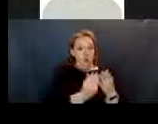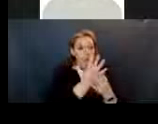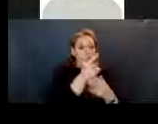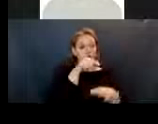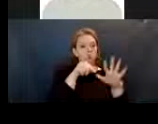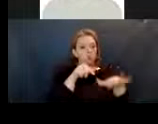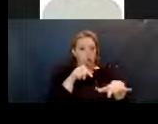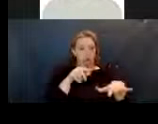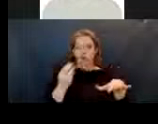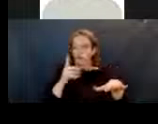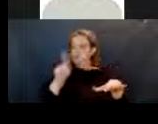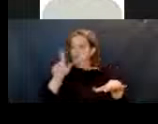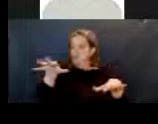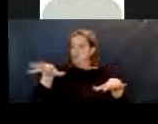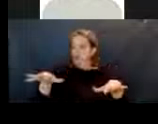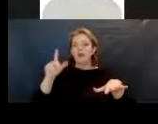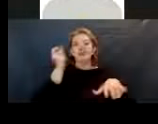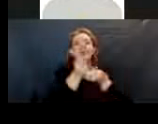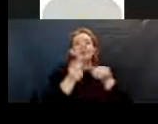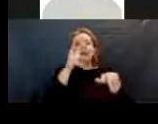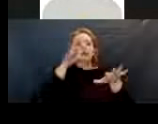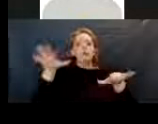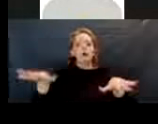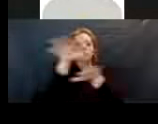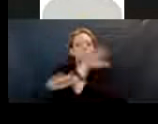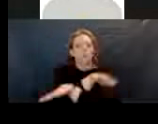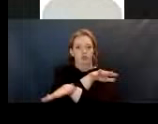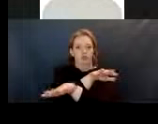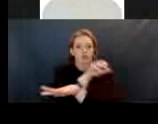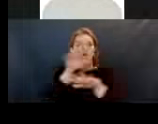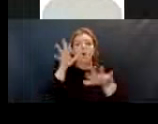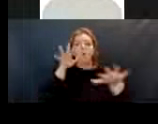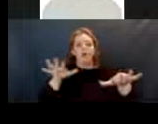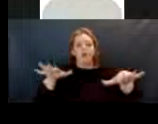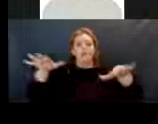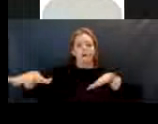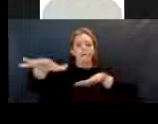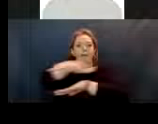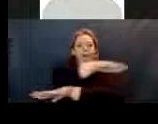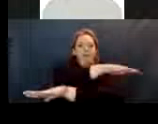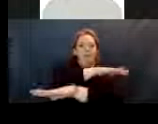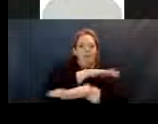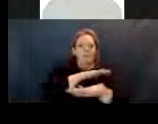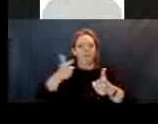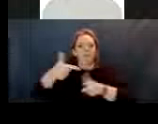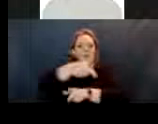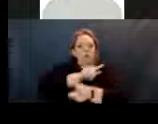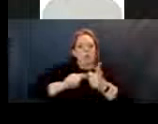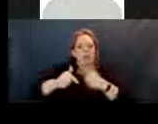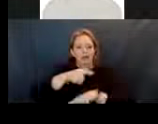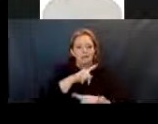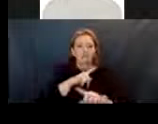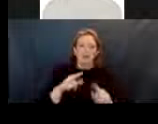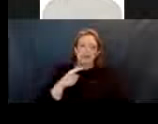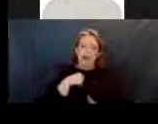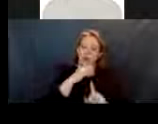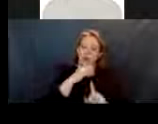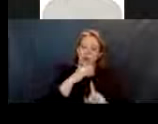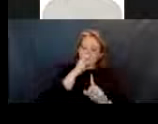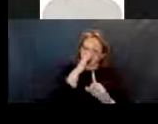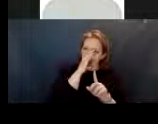I'm intrigued about the history of the hands, the black hands who worked these fields, who